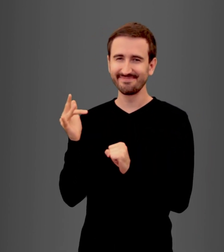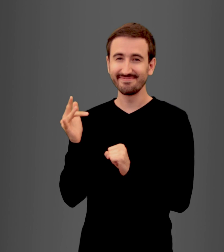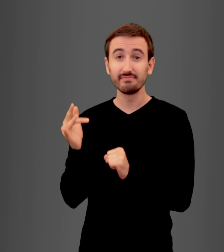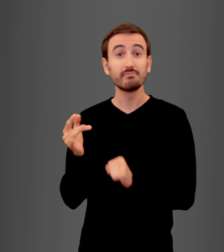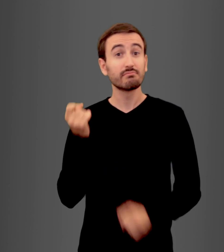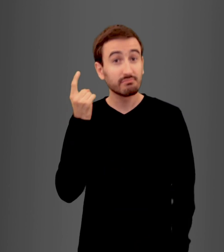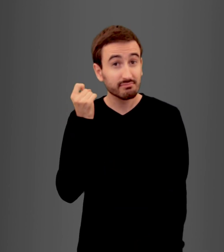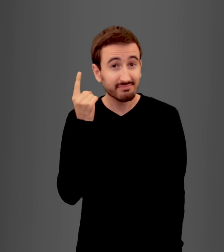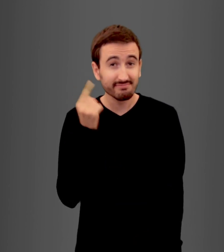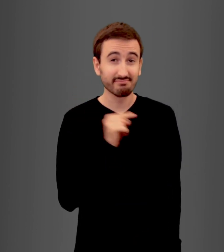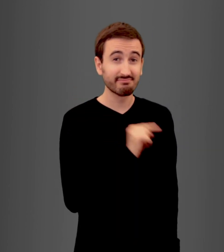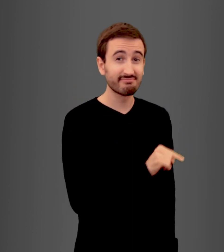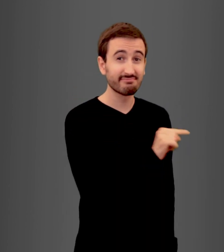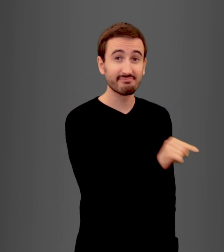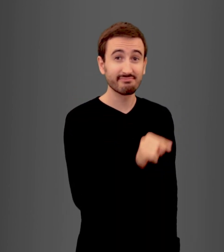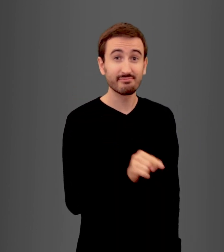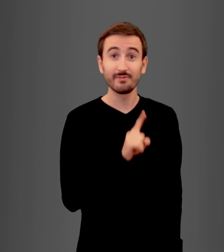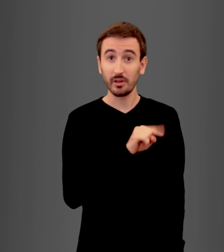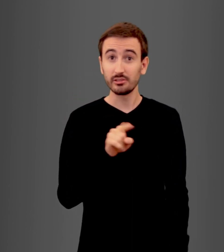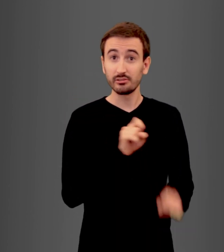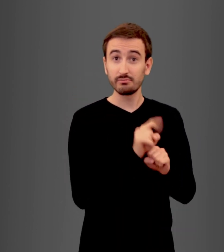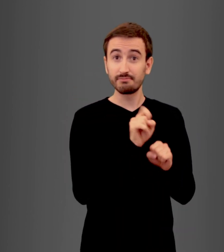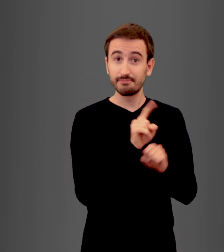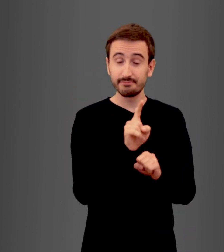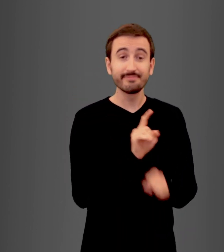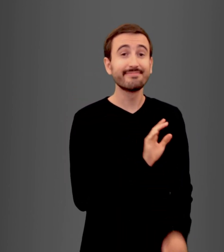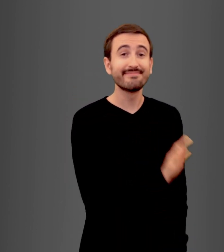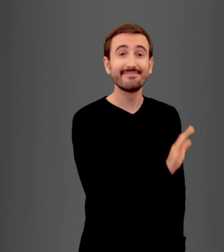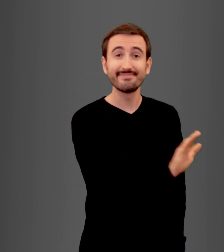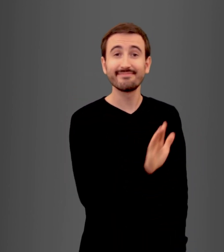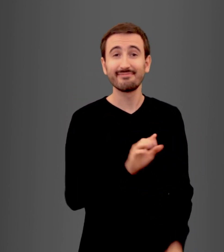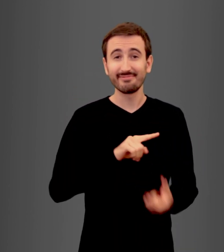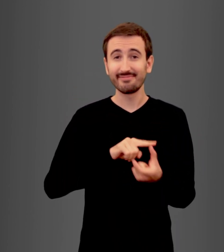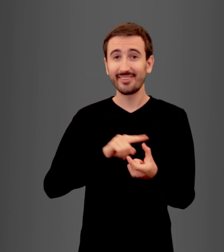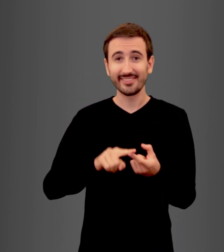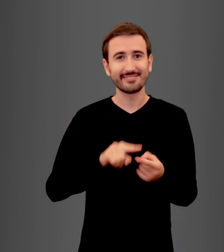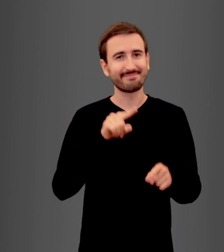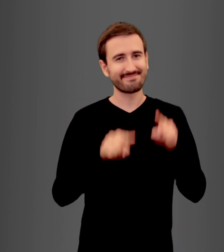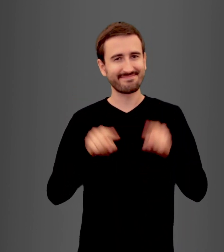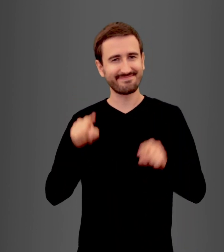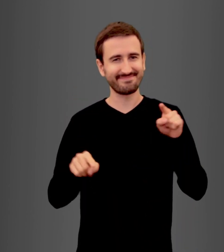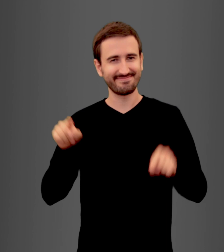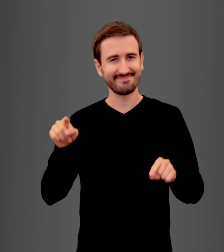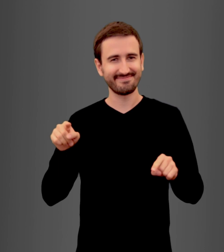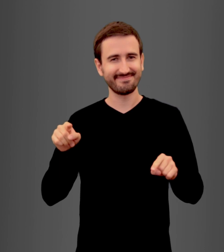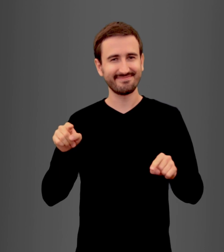although the wavelength of the emitted photons can vary from center to center.